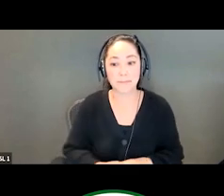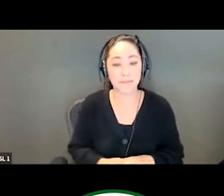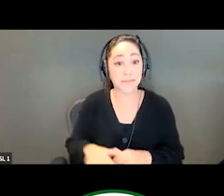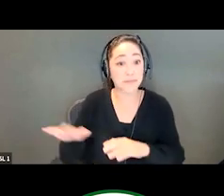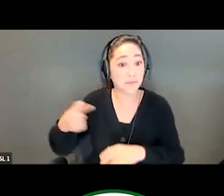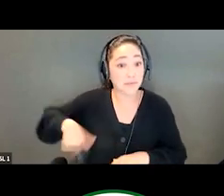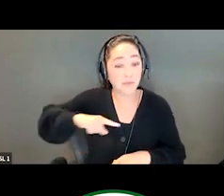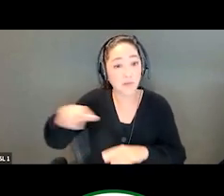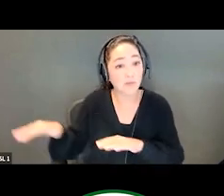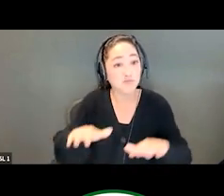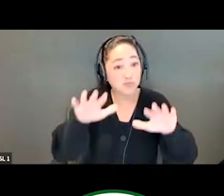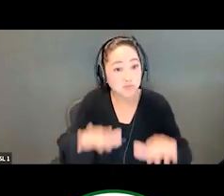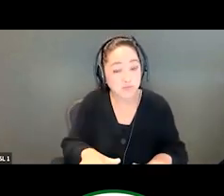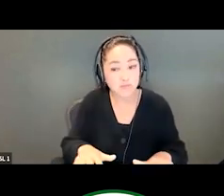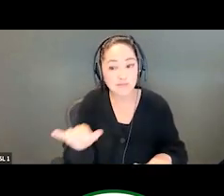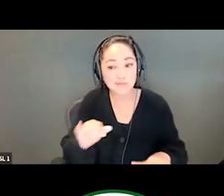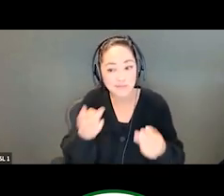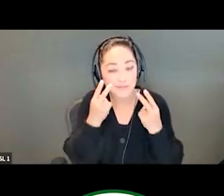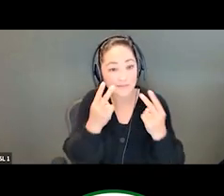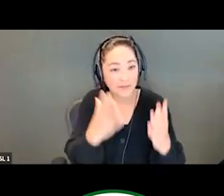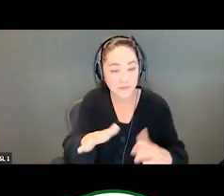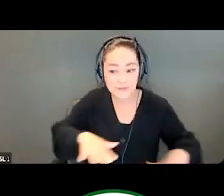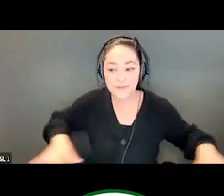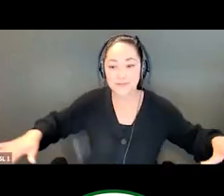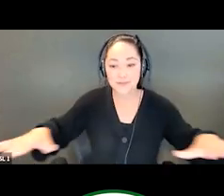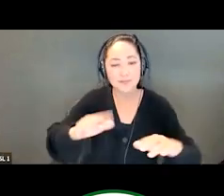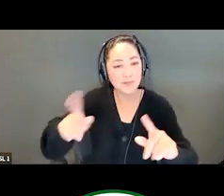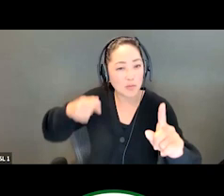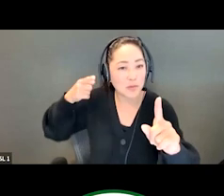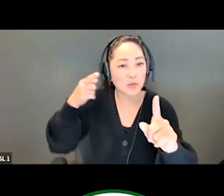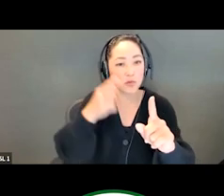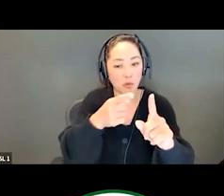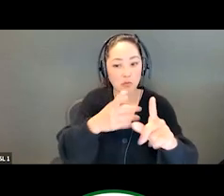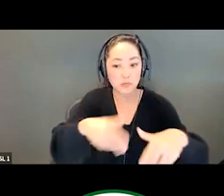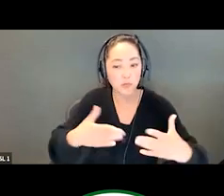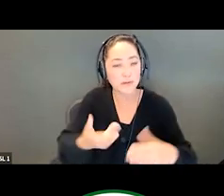As settlers and visitors on this territory, We strive in our service to understand our